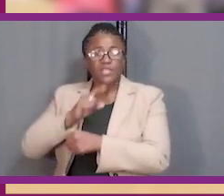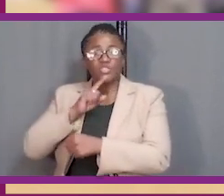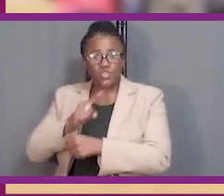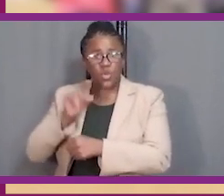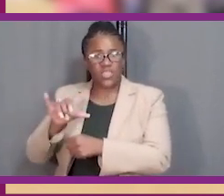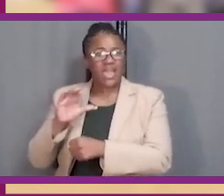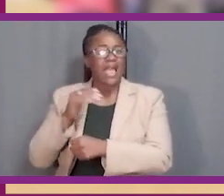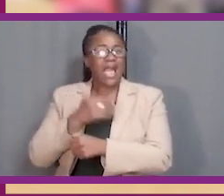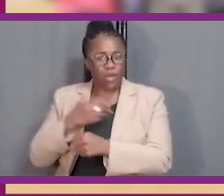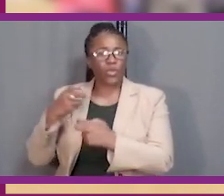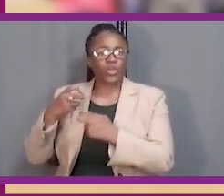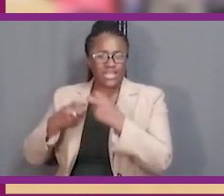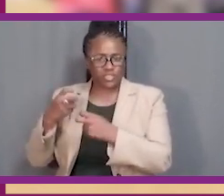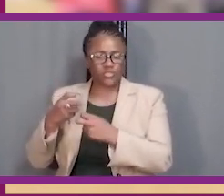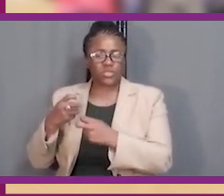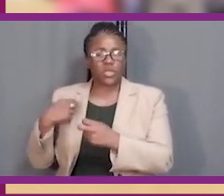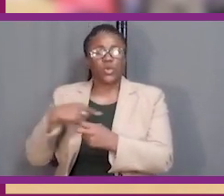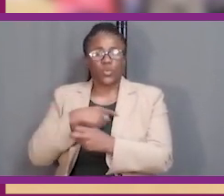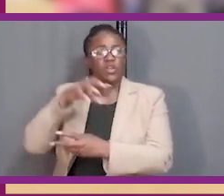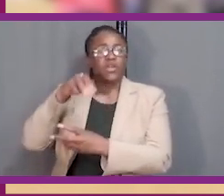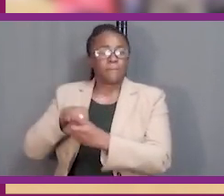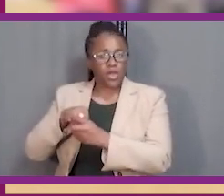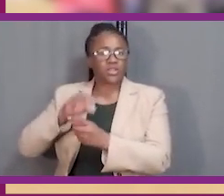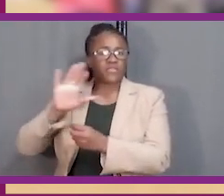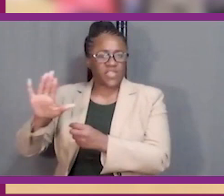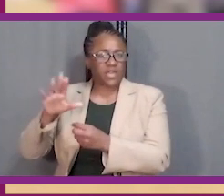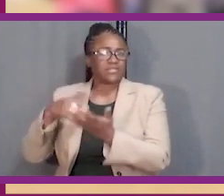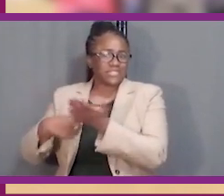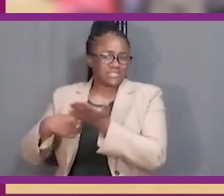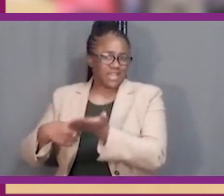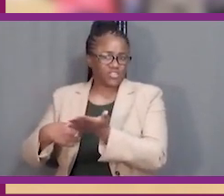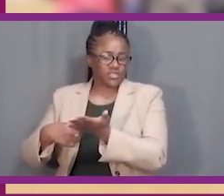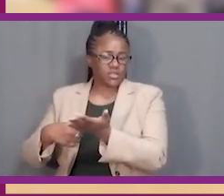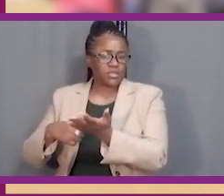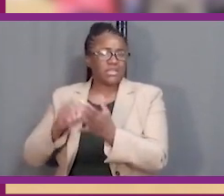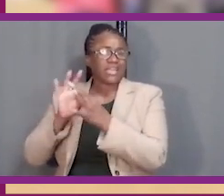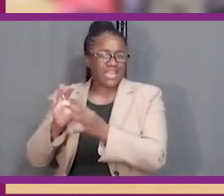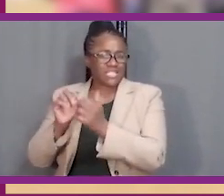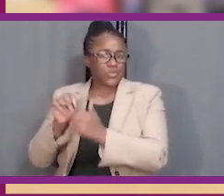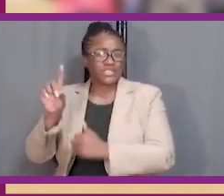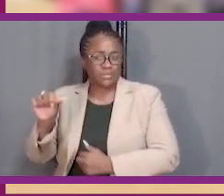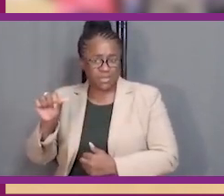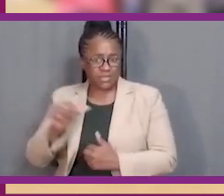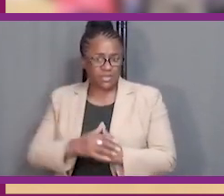disability within the mainstream organizations just to ensure that we are not just living a life